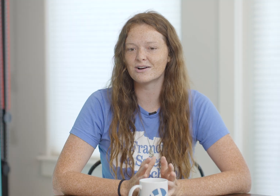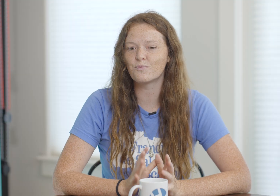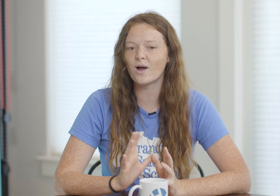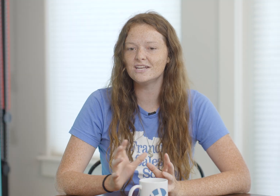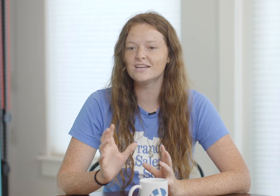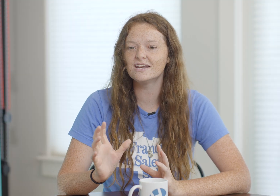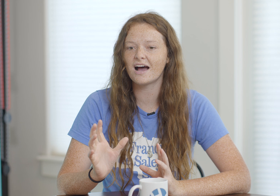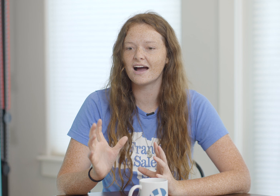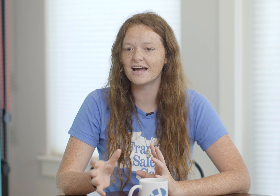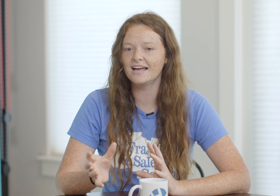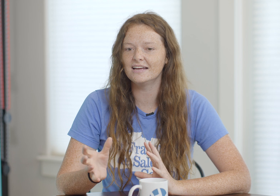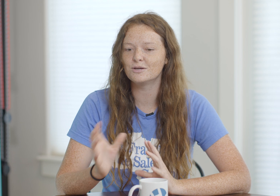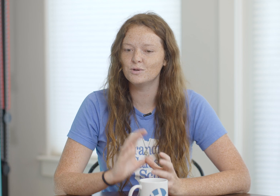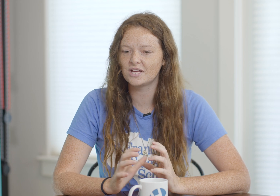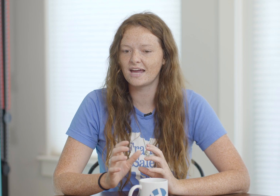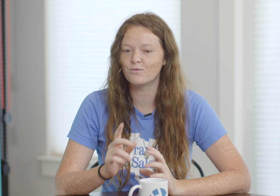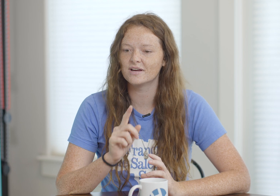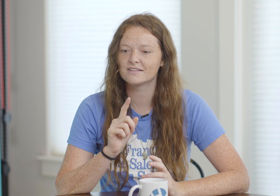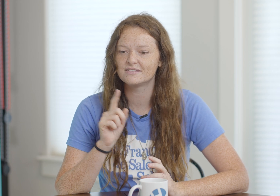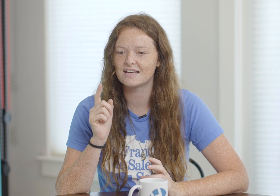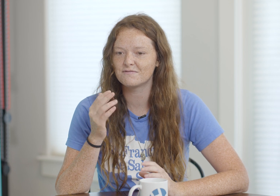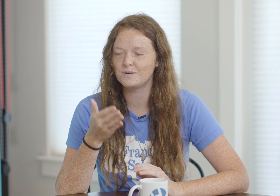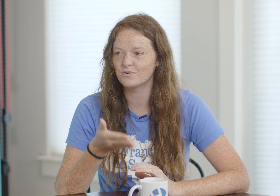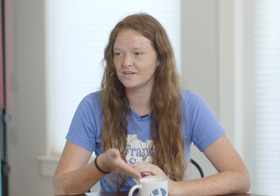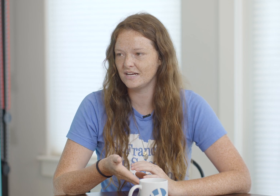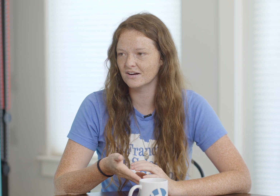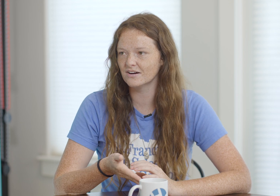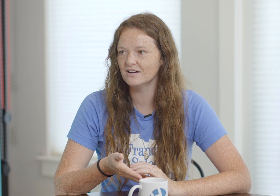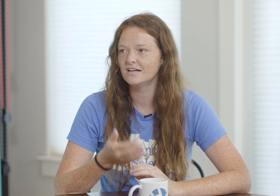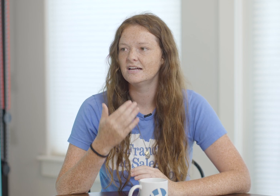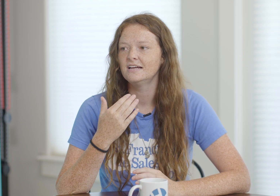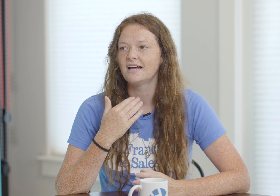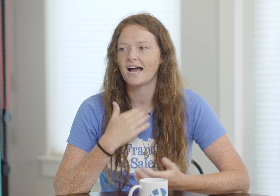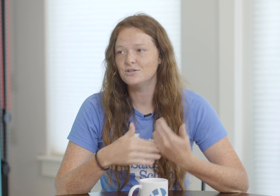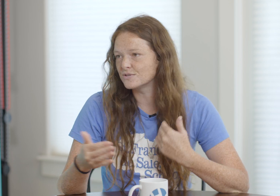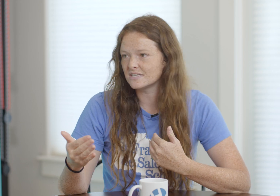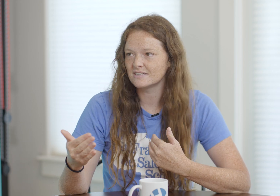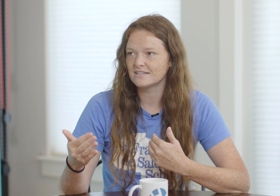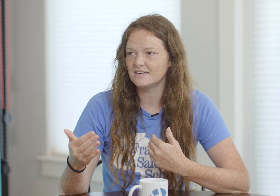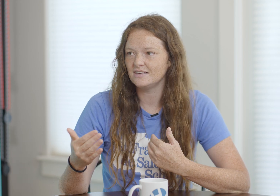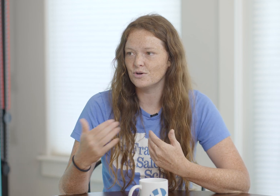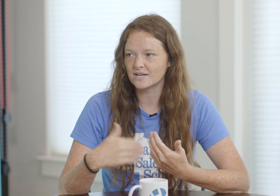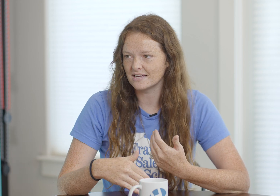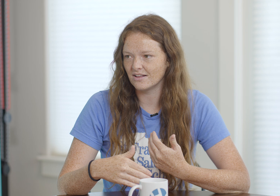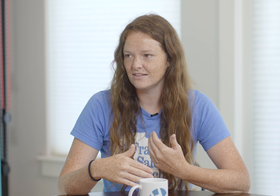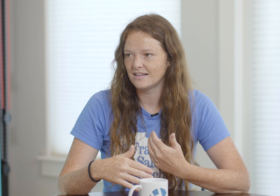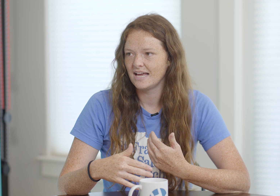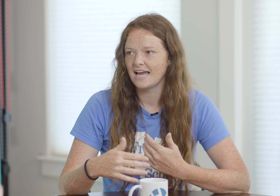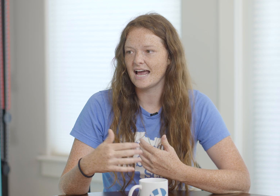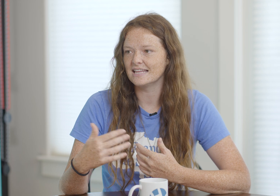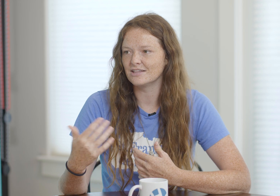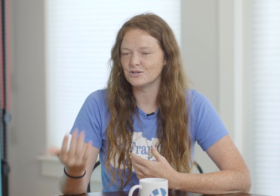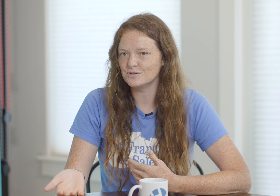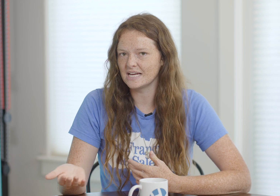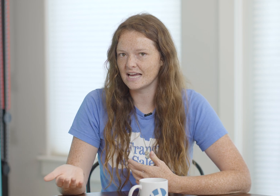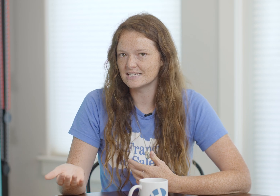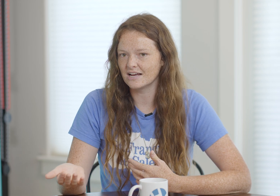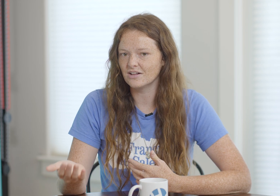When I communicate with deaf people here, I use USL. So and then they're using ASL.